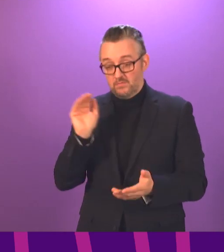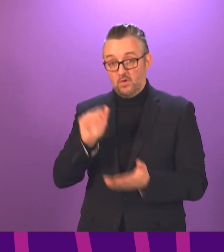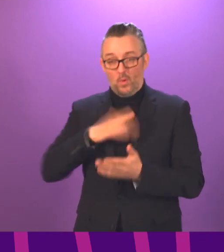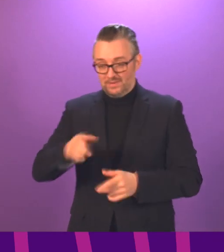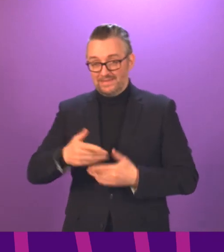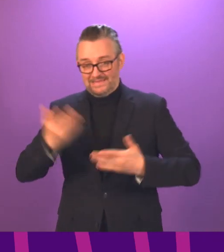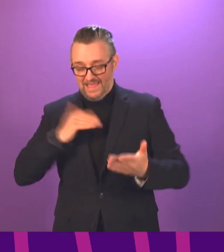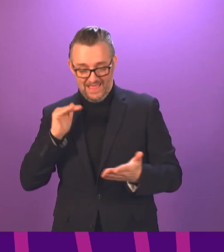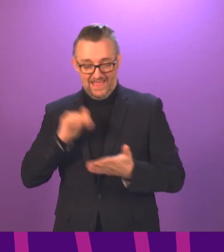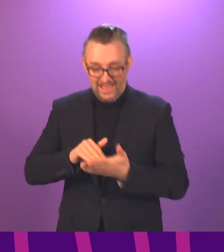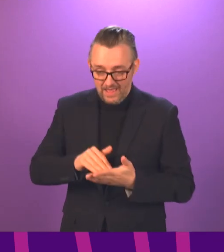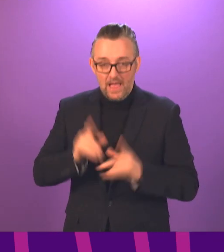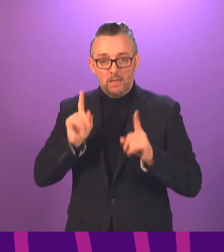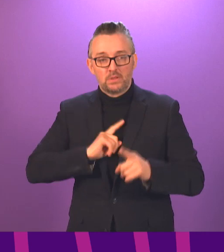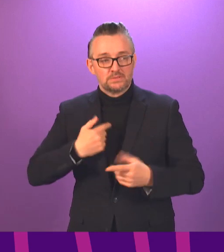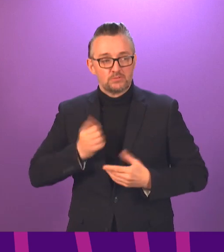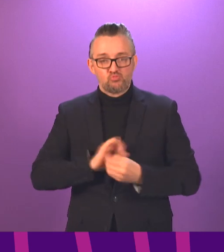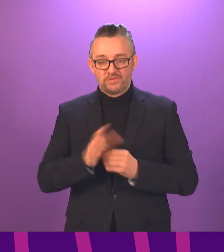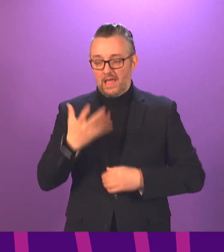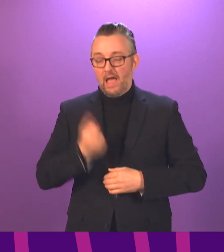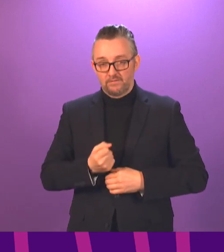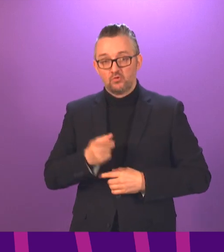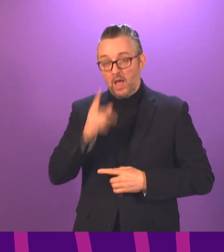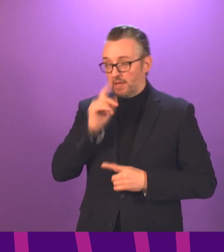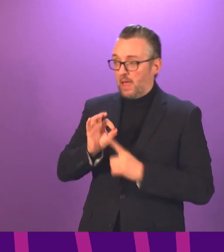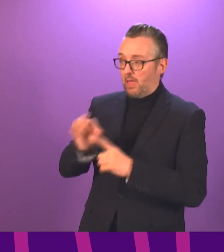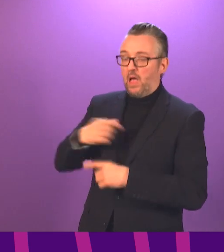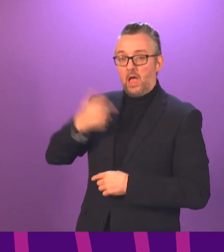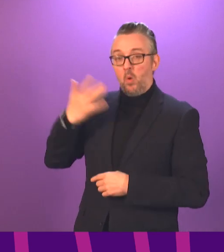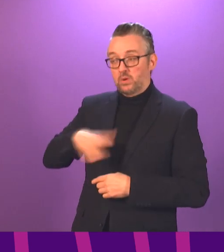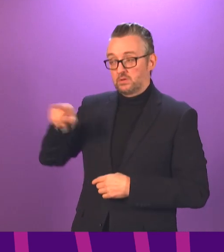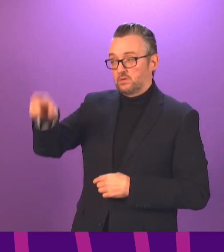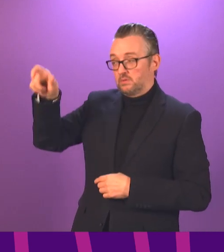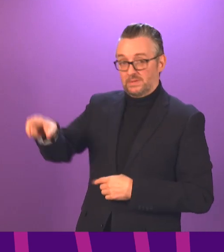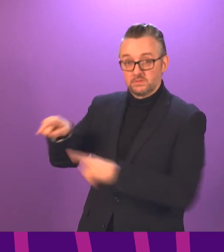due to coronavirus advice can apply for a proxy to be appointed up until 5 pm on polling day.